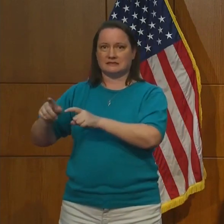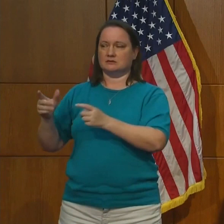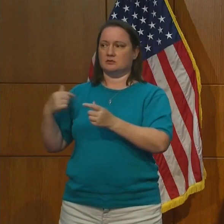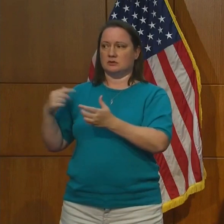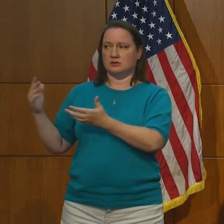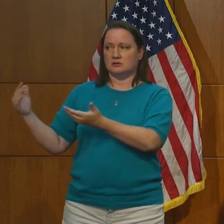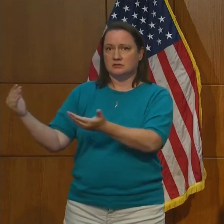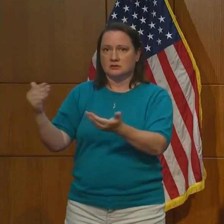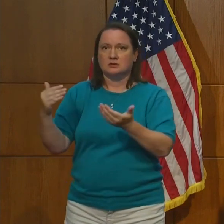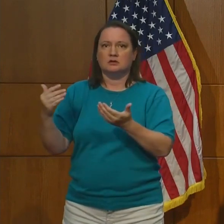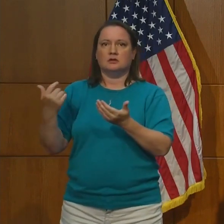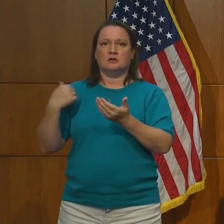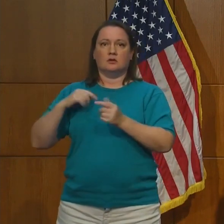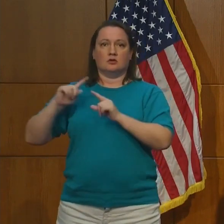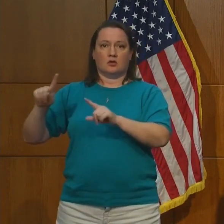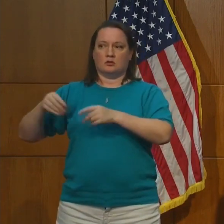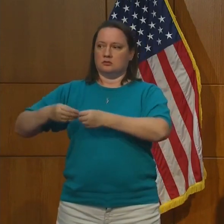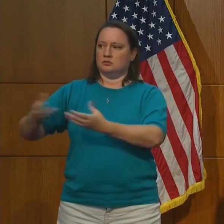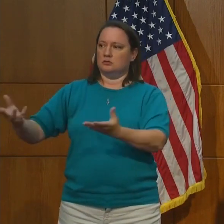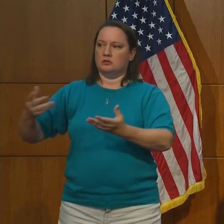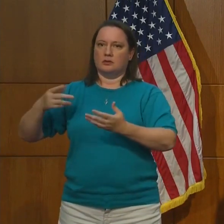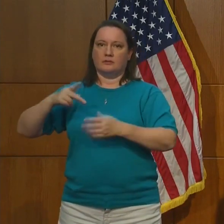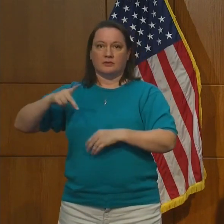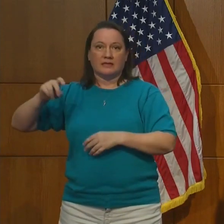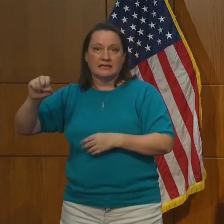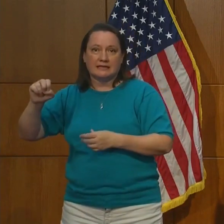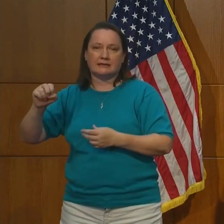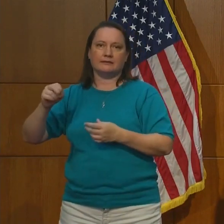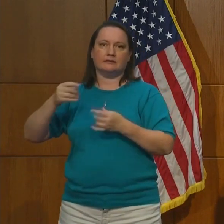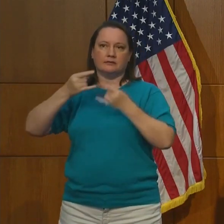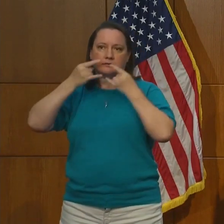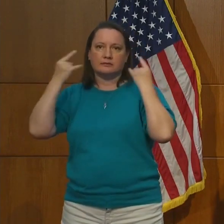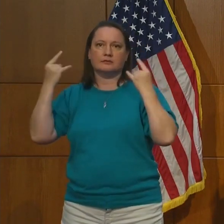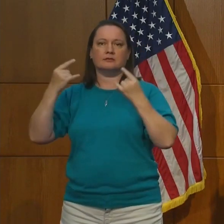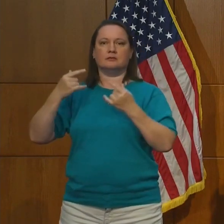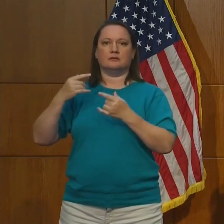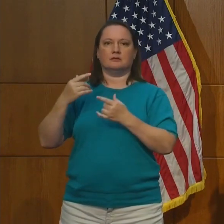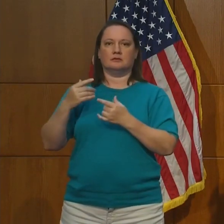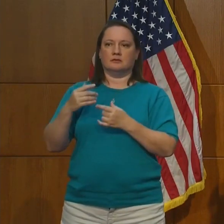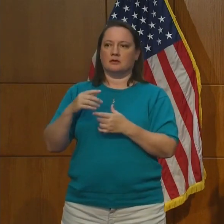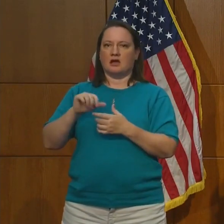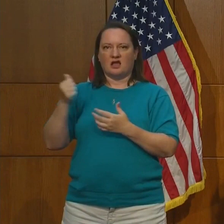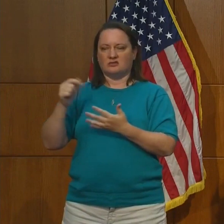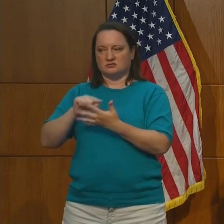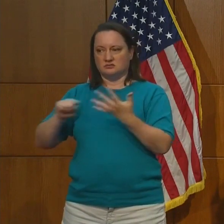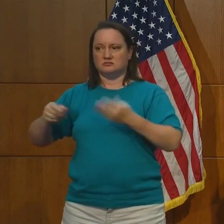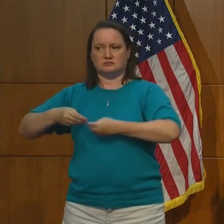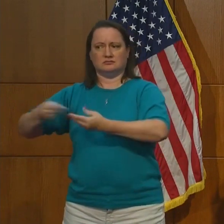IN REGIONS OF VIRGIN WHERE THEY HOT TO GO IN DO COME TEST TO